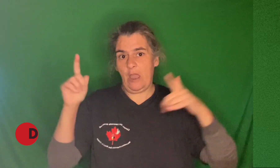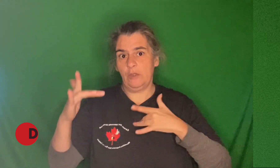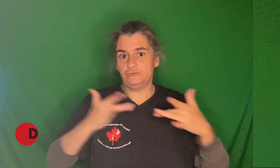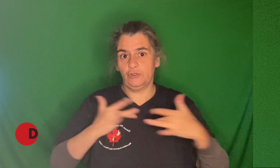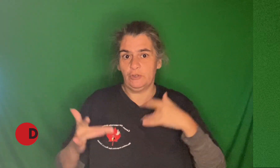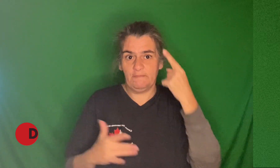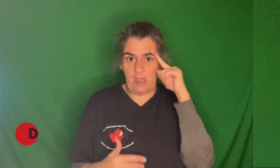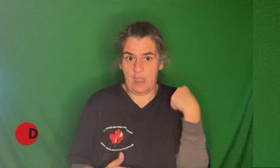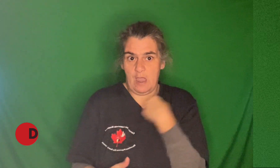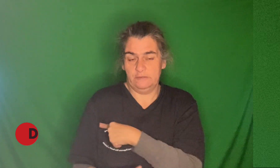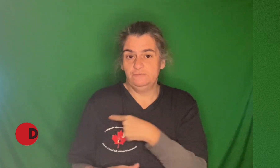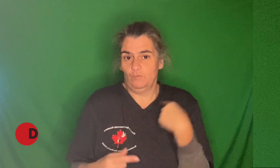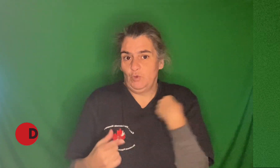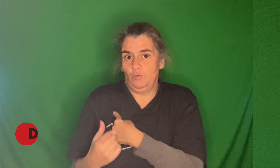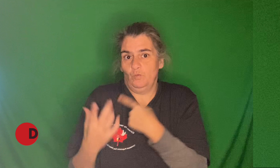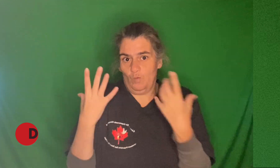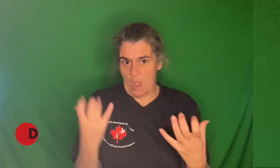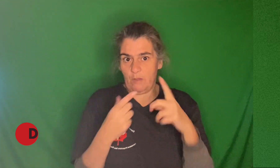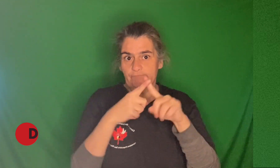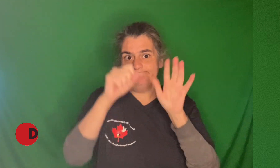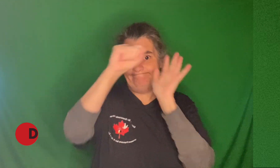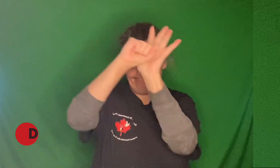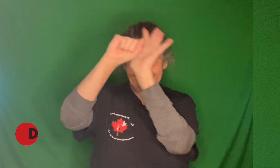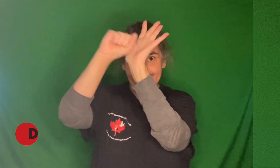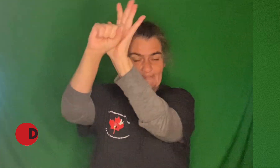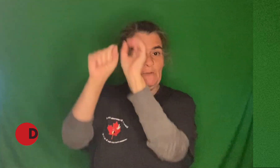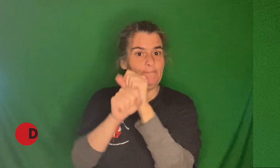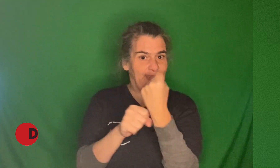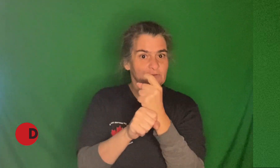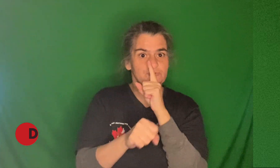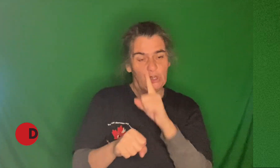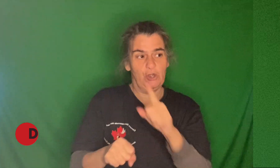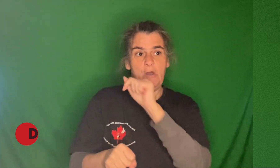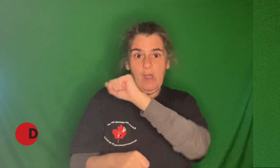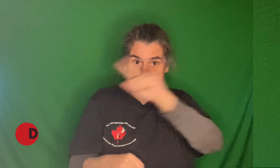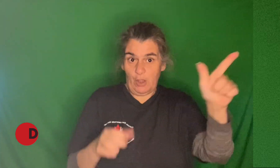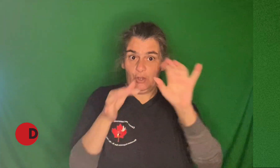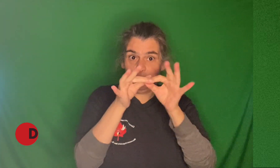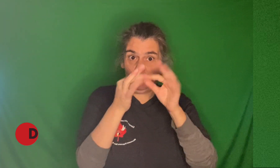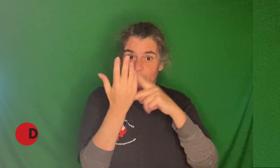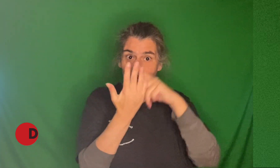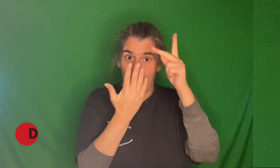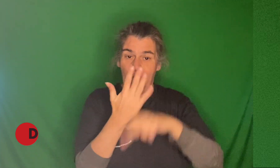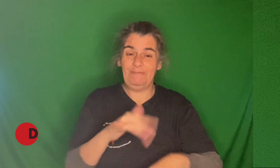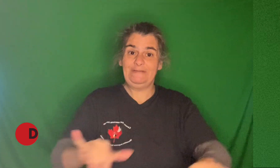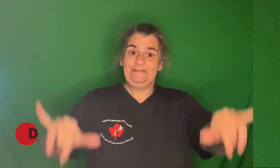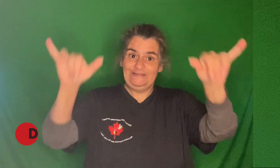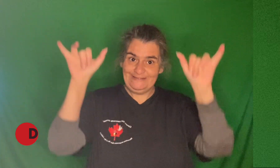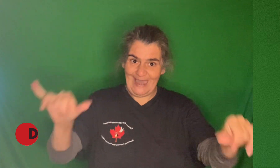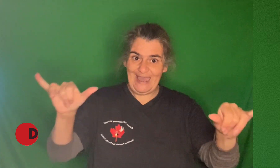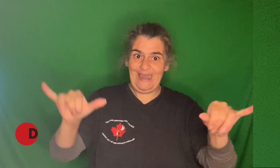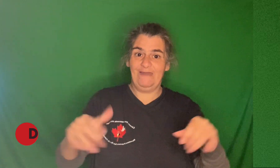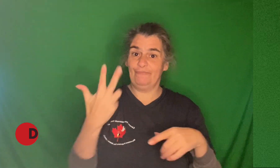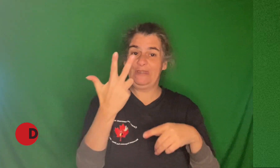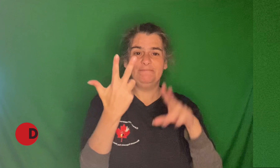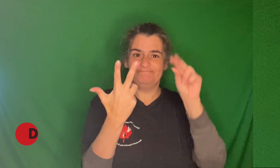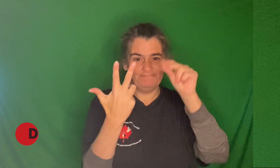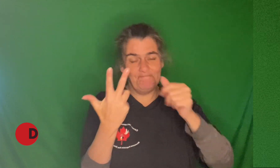That means next year only 15 or 20 students would enroll,